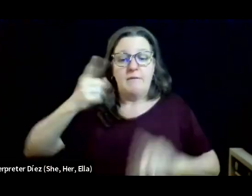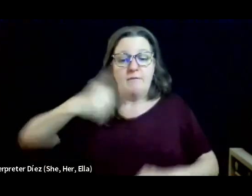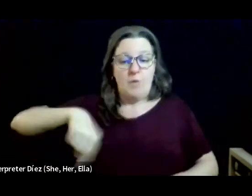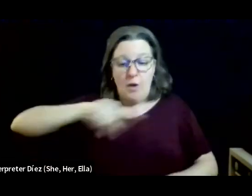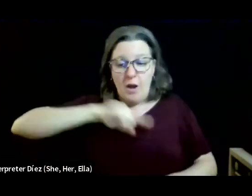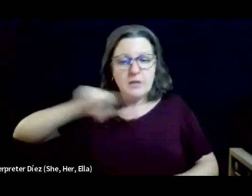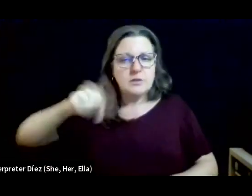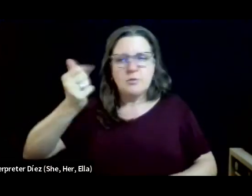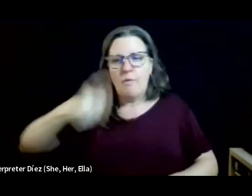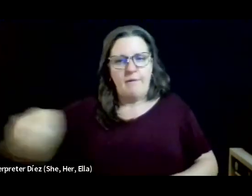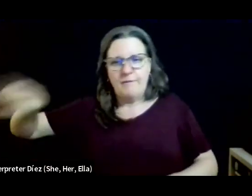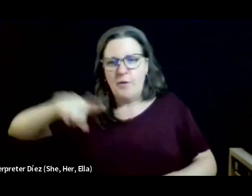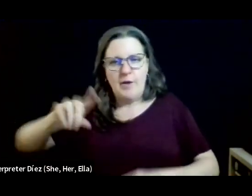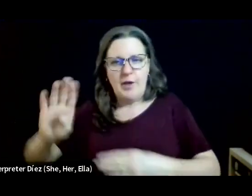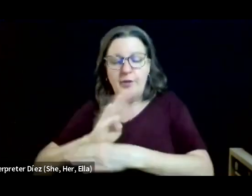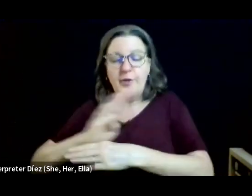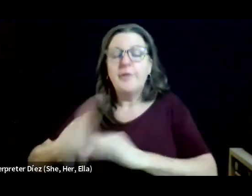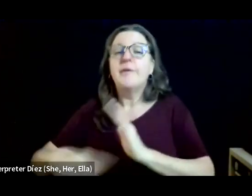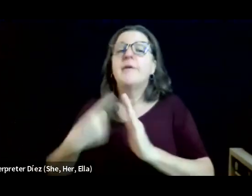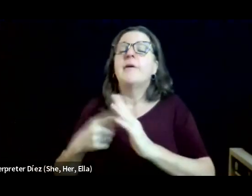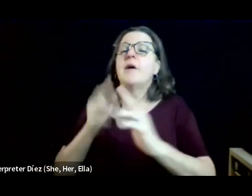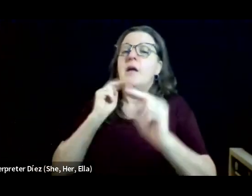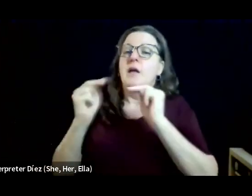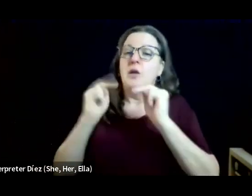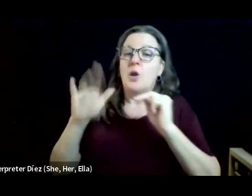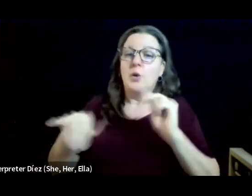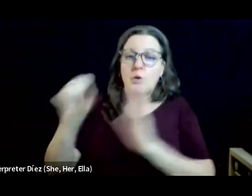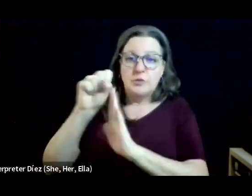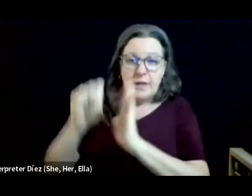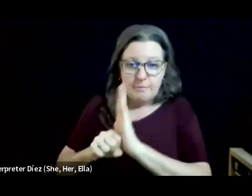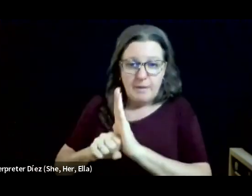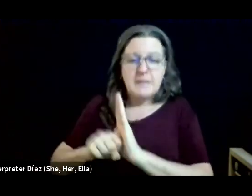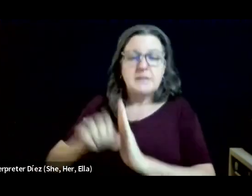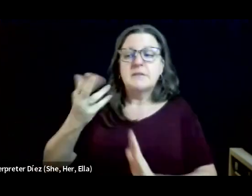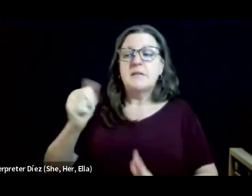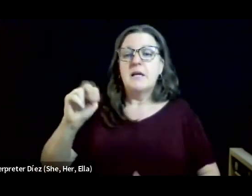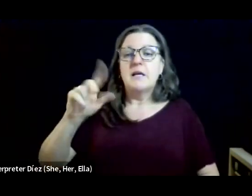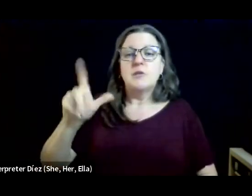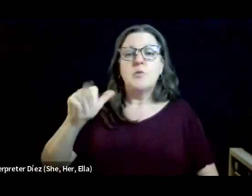Sometimes they're also negotiated by our state or the Chancellor's department and we're able to utilize those.